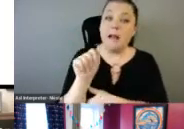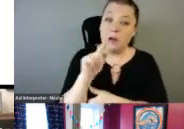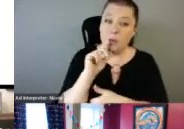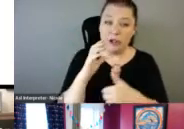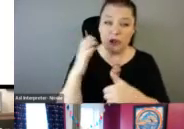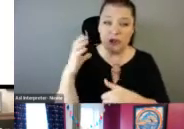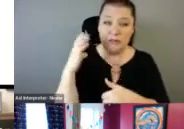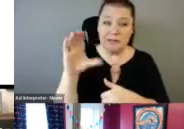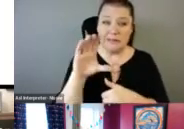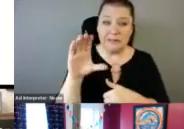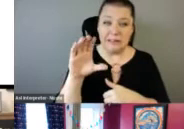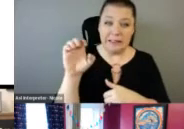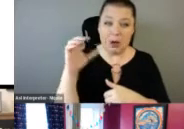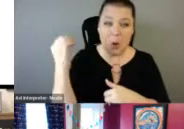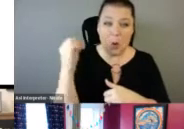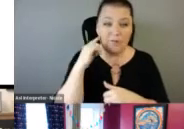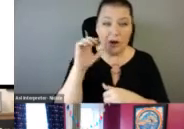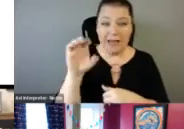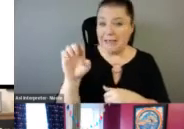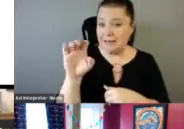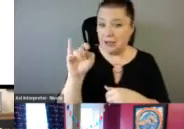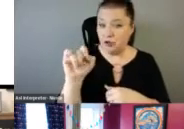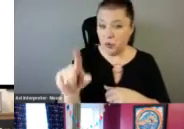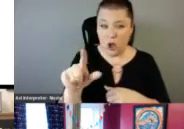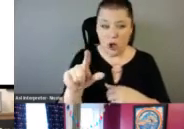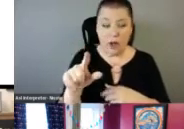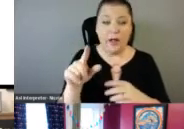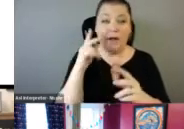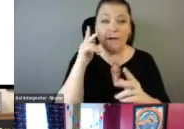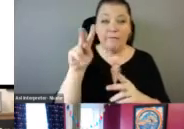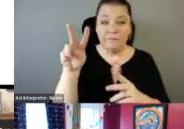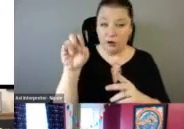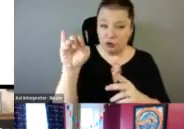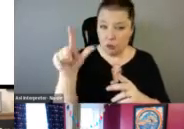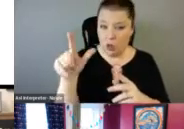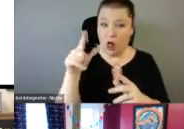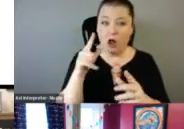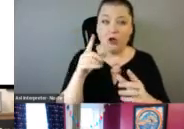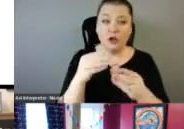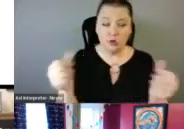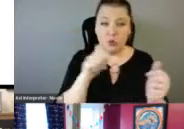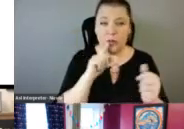Officer of Essential Virtual Solutions and has more than 35 years experience in direct service management and